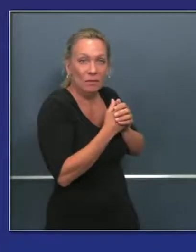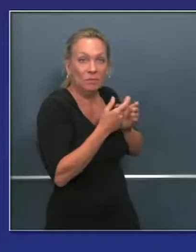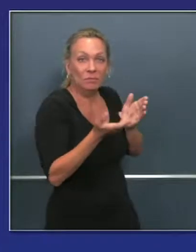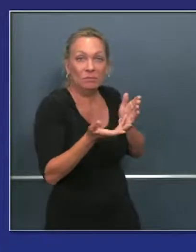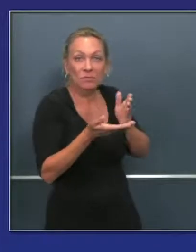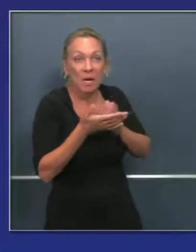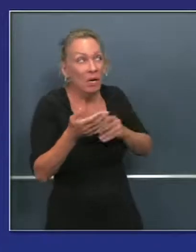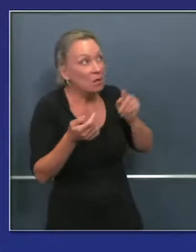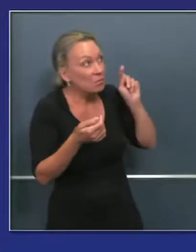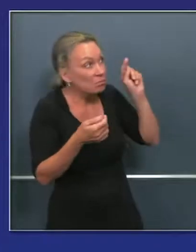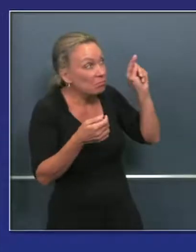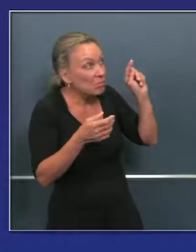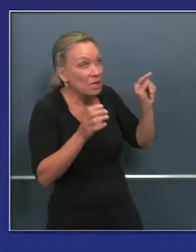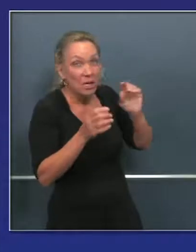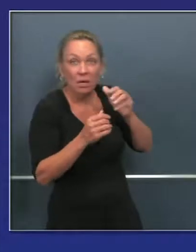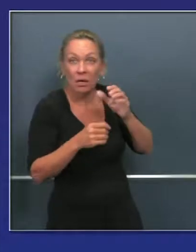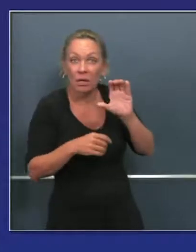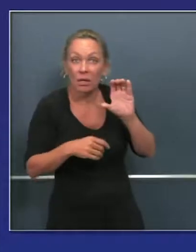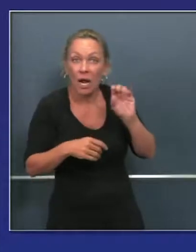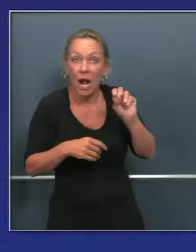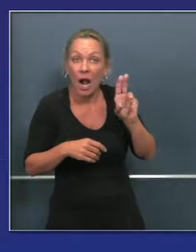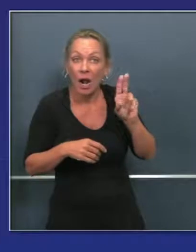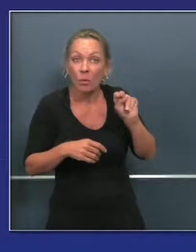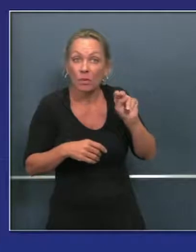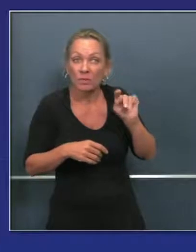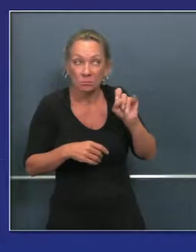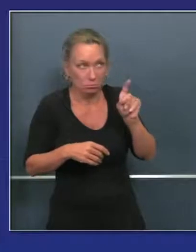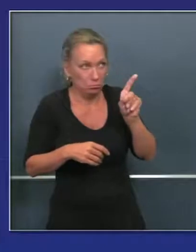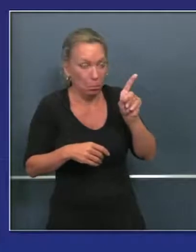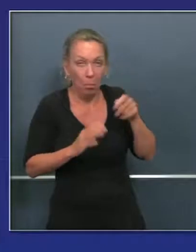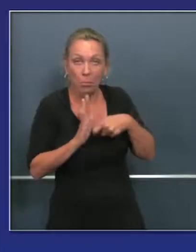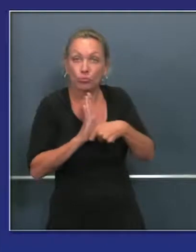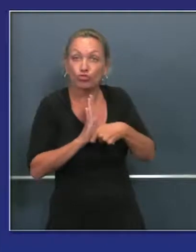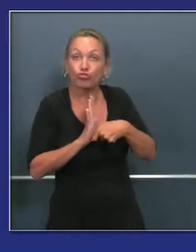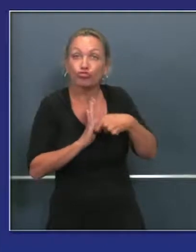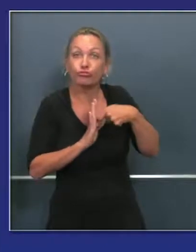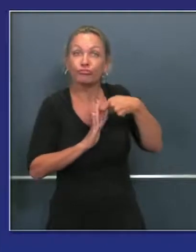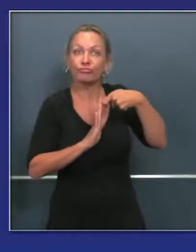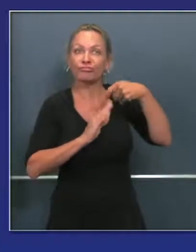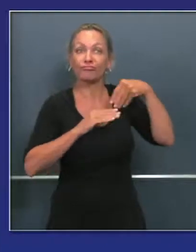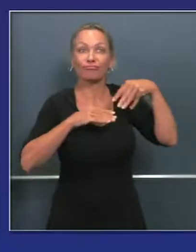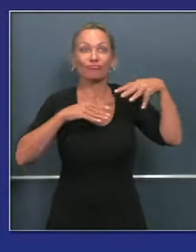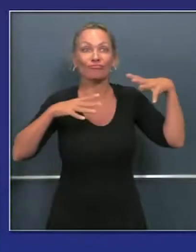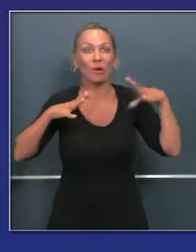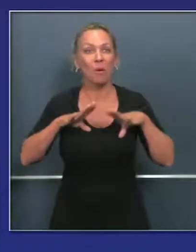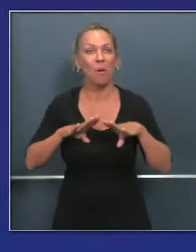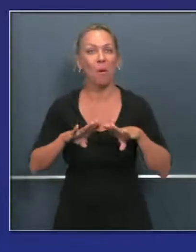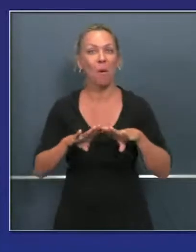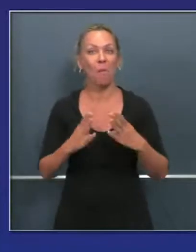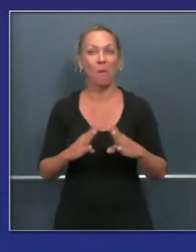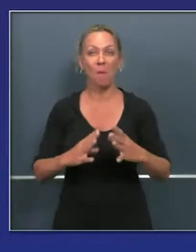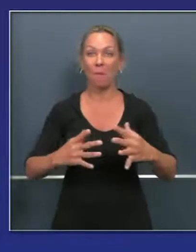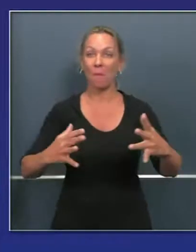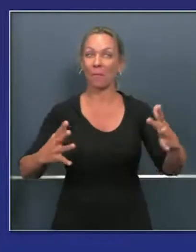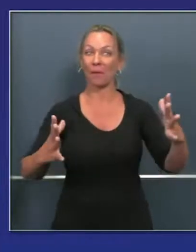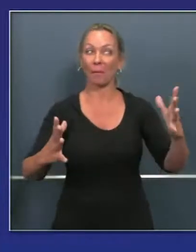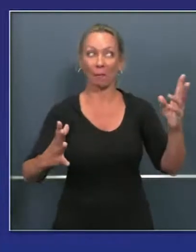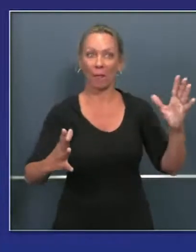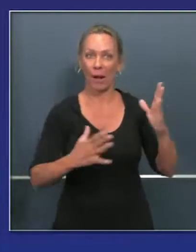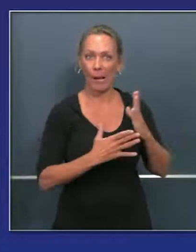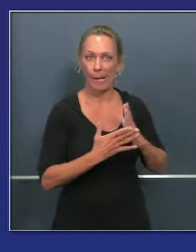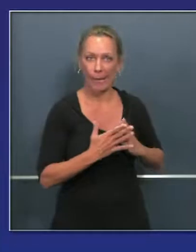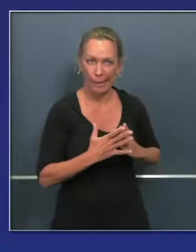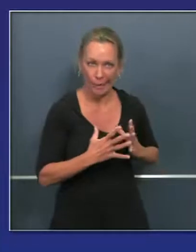just want to acknowledge that because I have great respect for local decision making on the front end